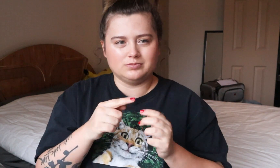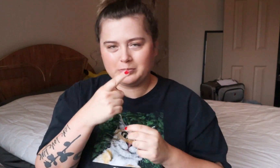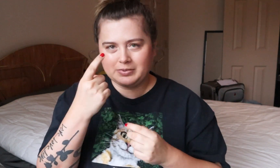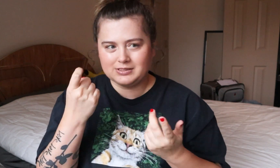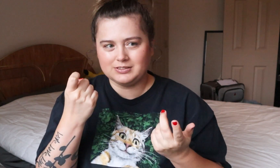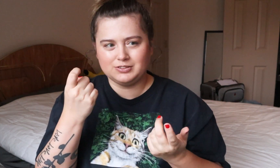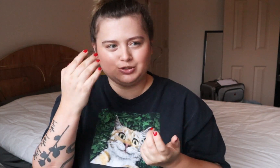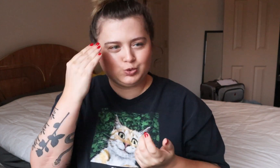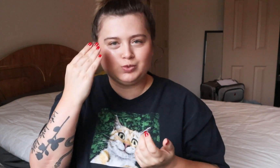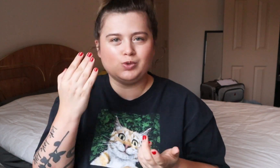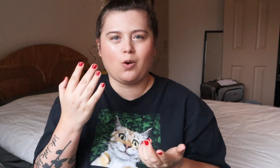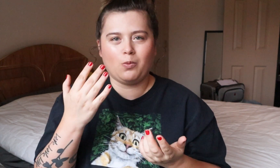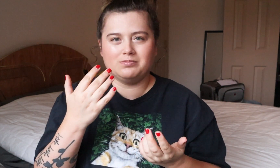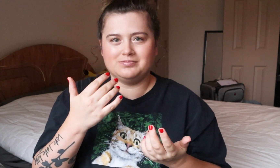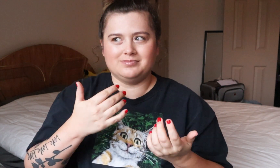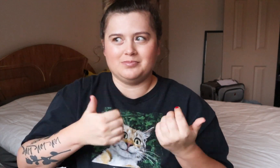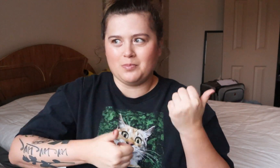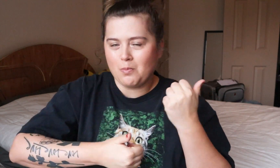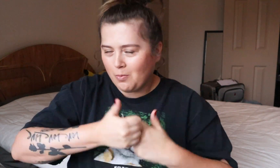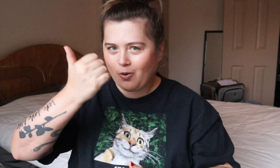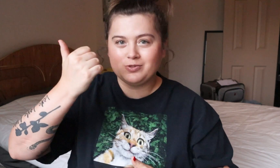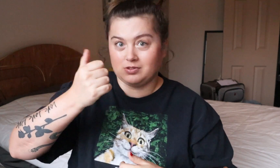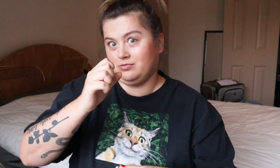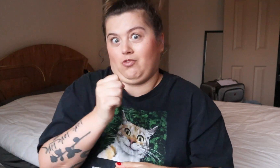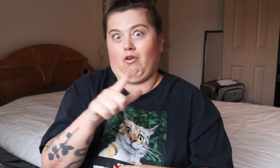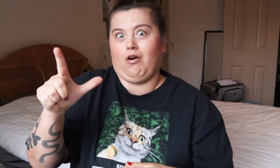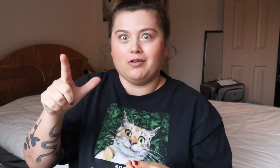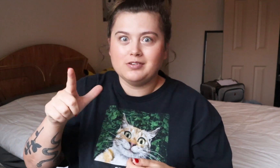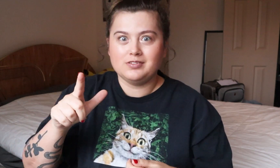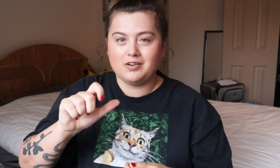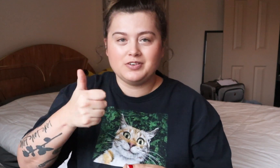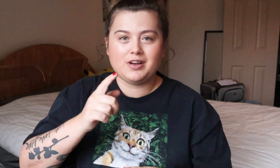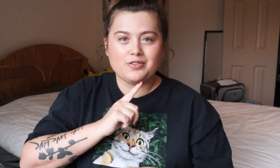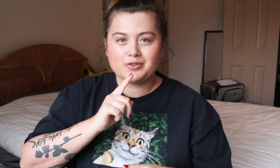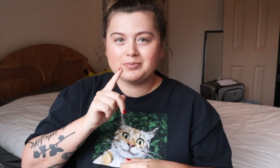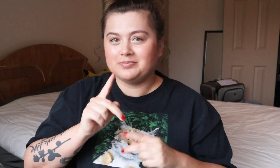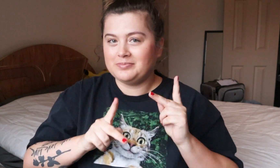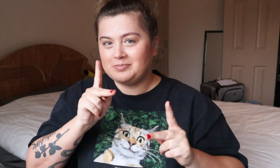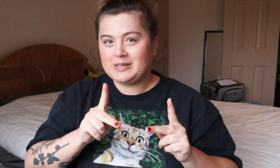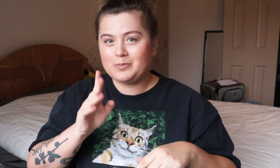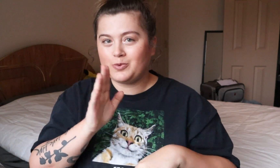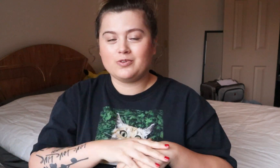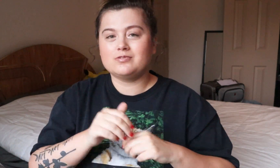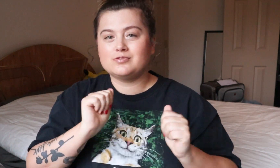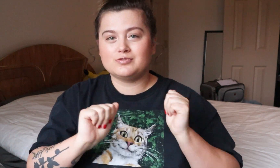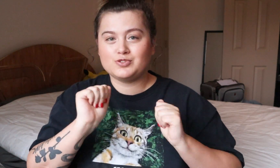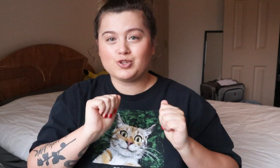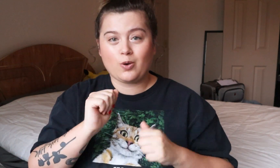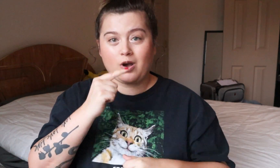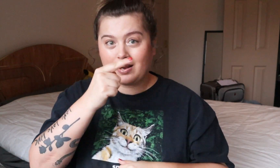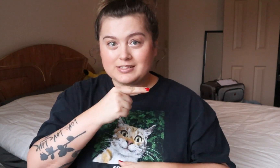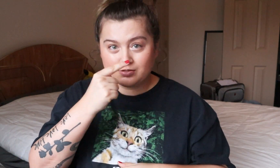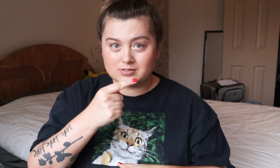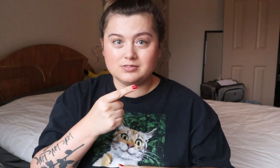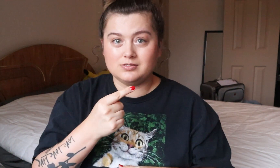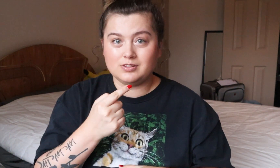Because you know that everyone else on the show is hearing.